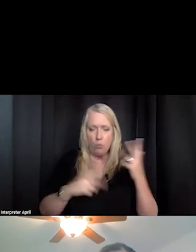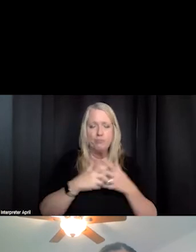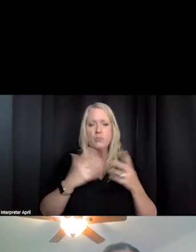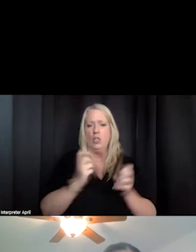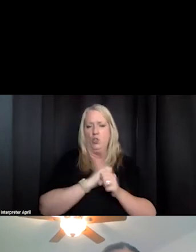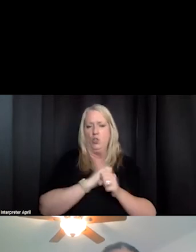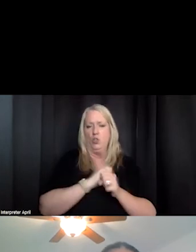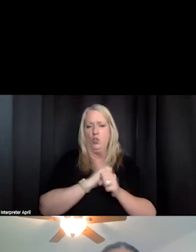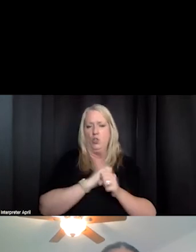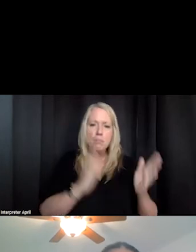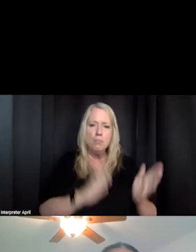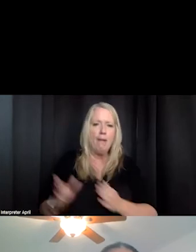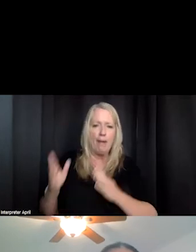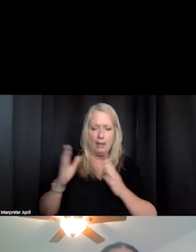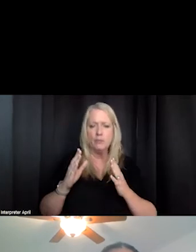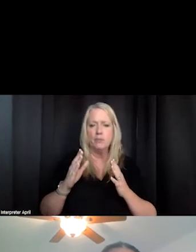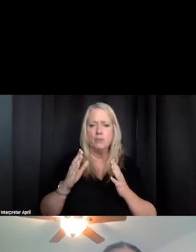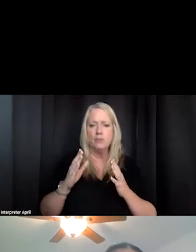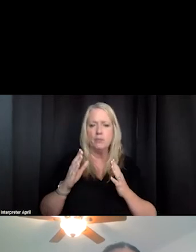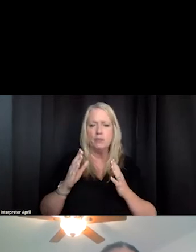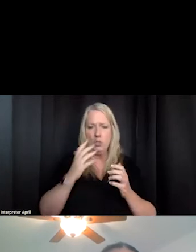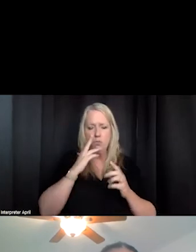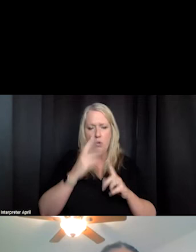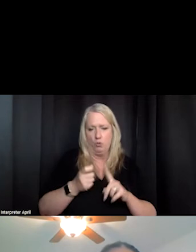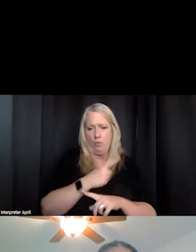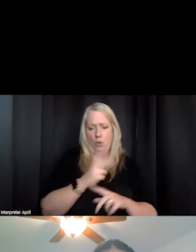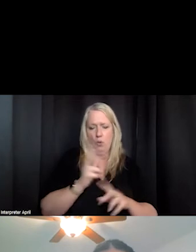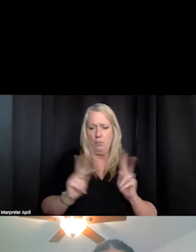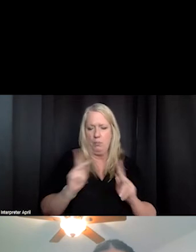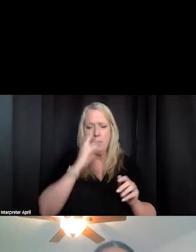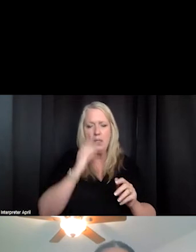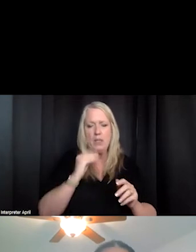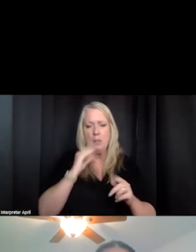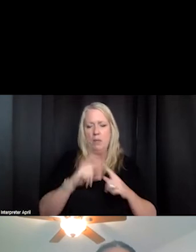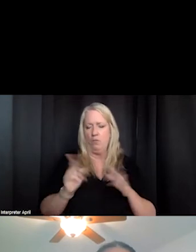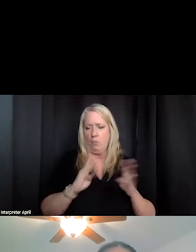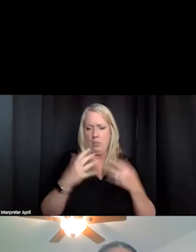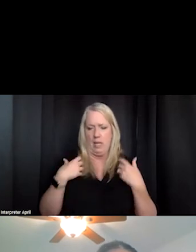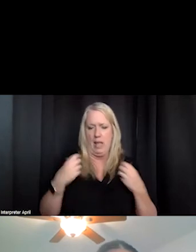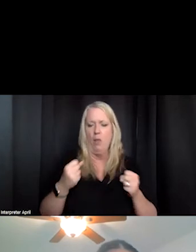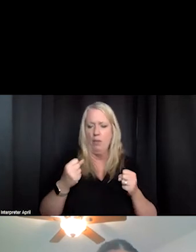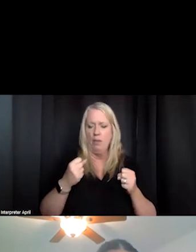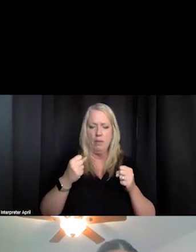TO DI VERY, FOLKS EXPERIENCING BEHAVIORAL HEALTH CRISIS AWAY FROM, THE CRIMINAL JUSTICE SYSTEM.